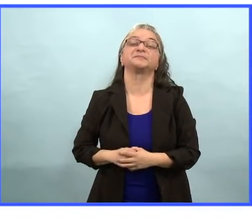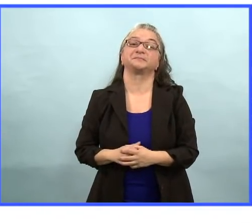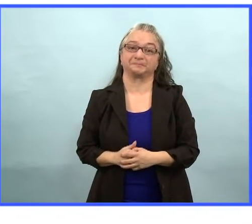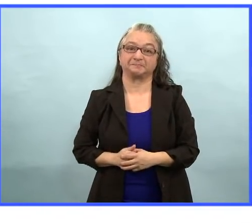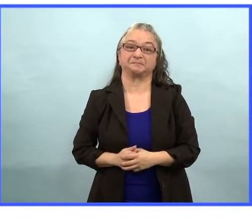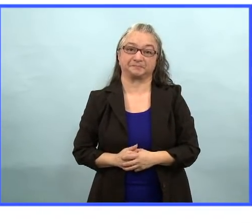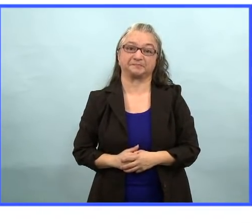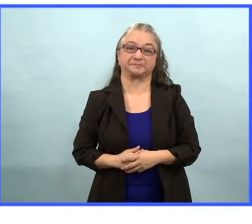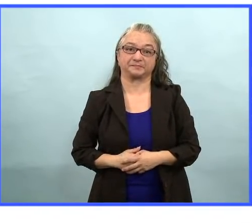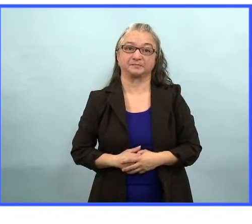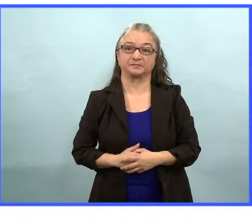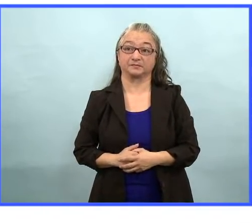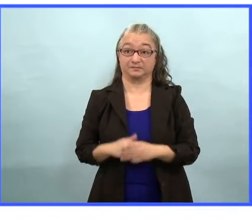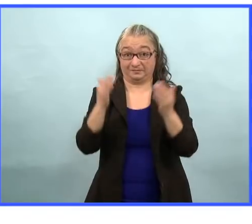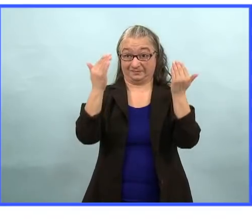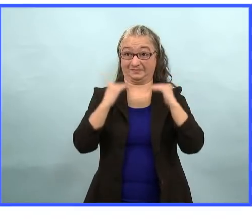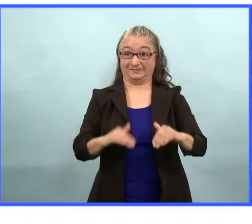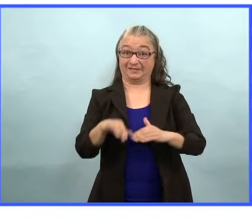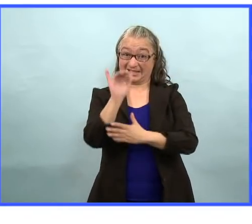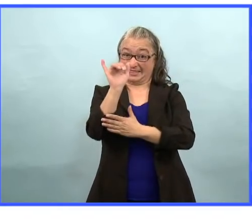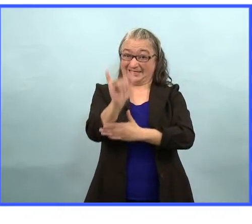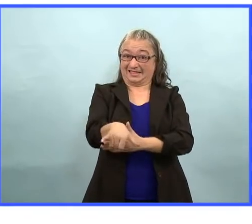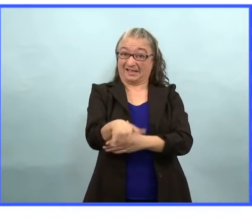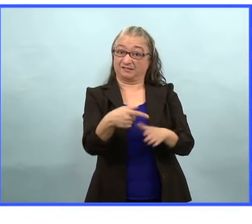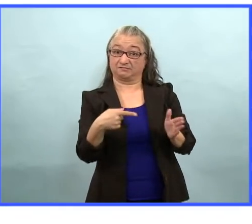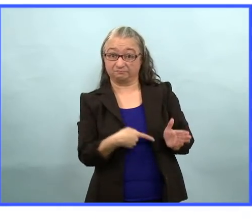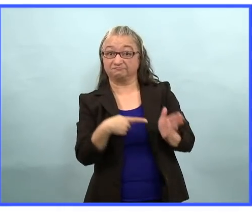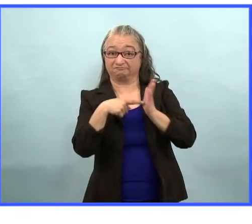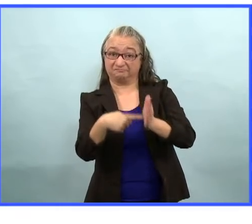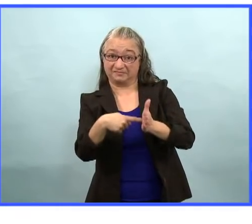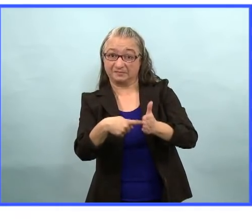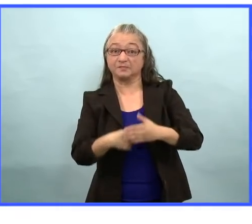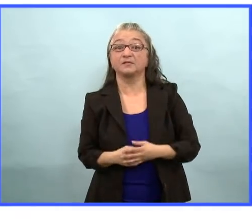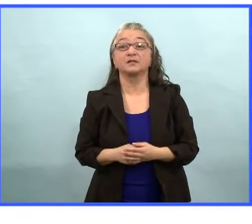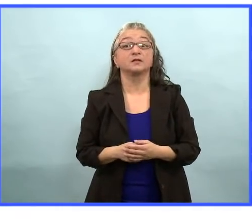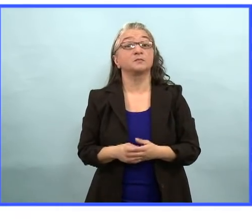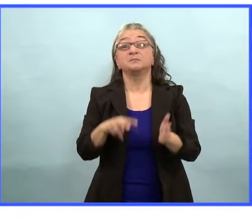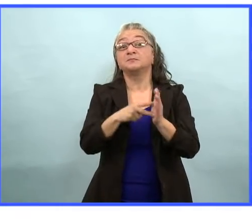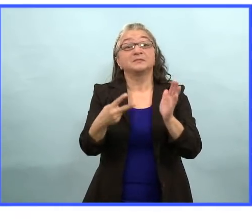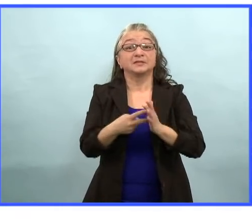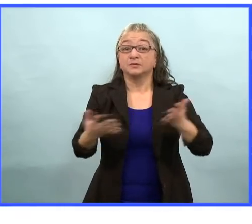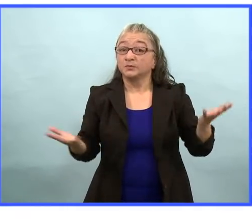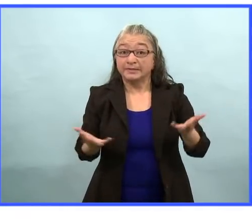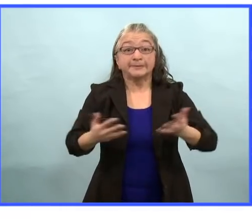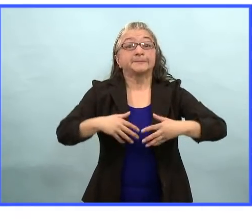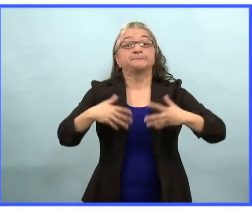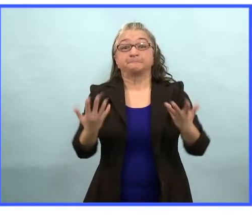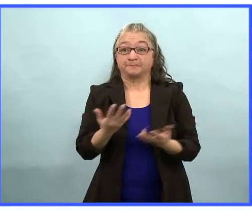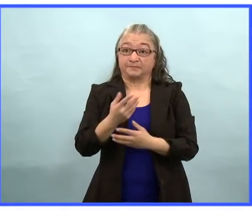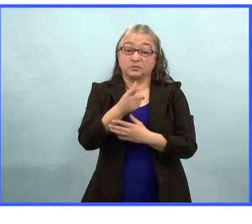this graph is showing numbers of breakthrough cases so cases that occurred 14 days or more after